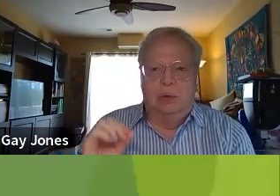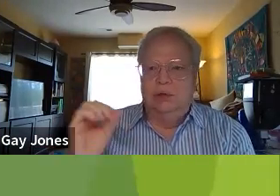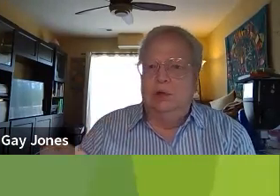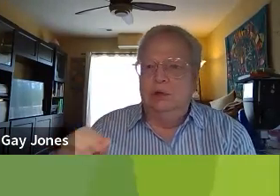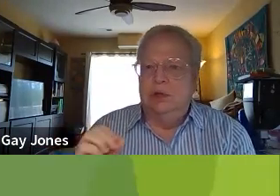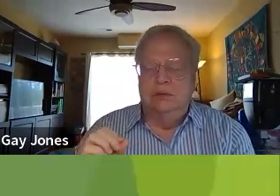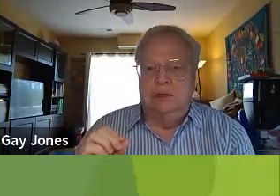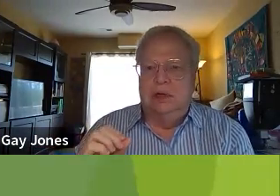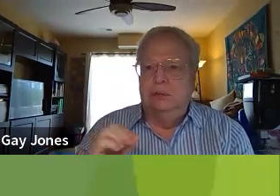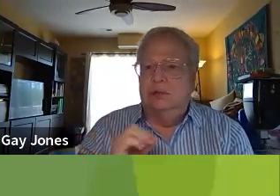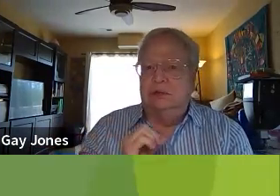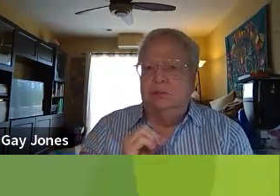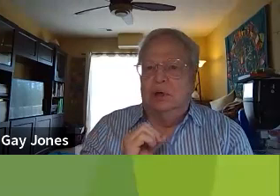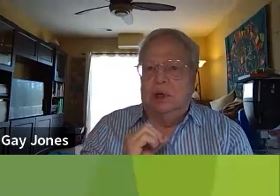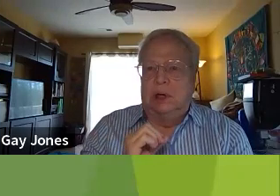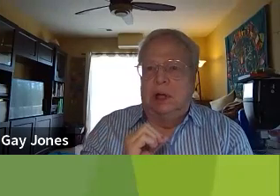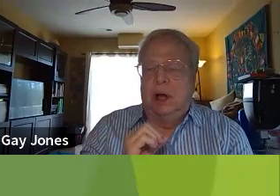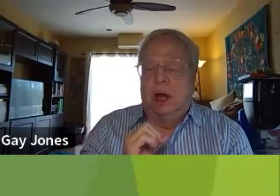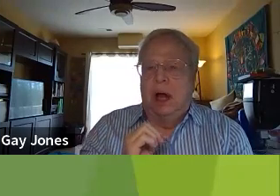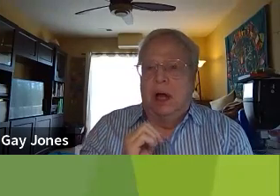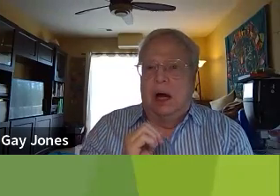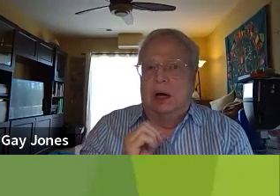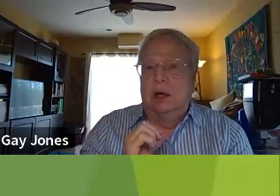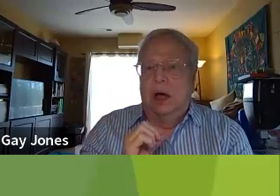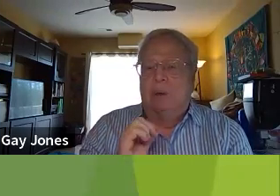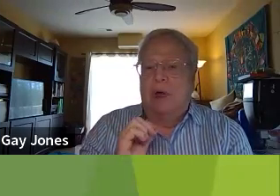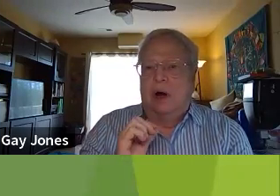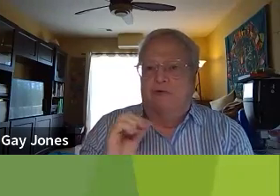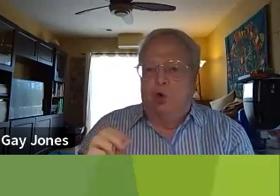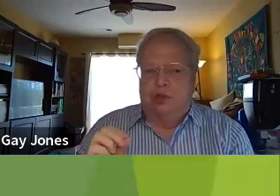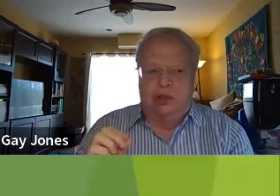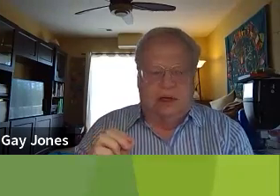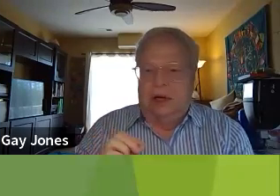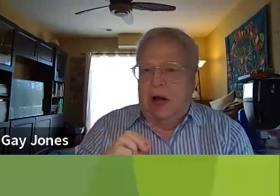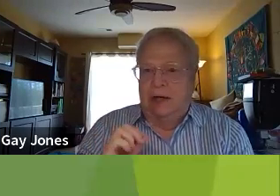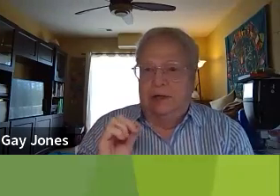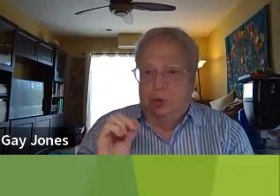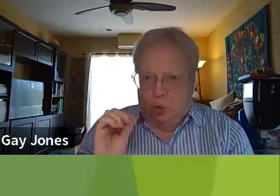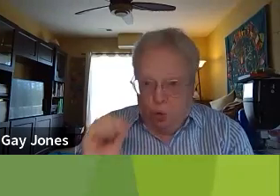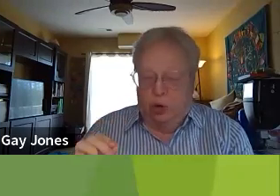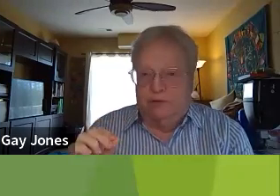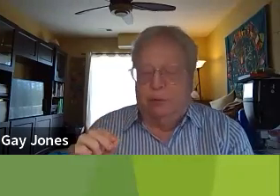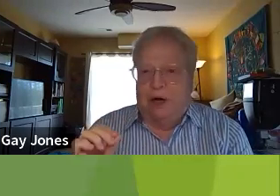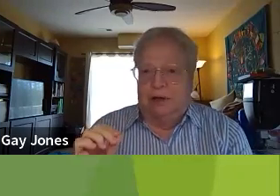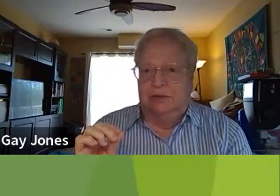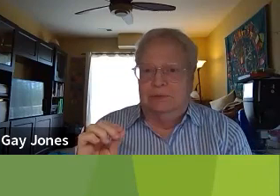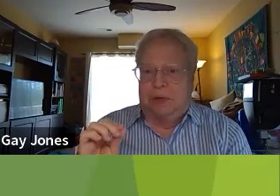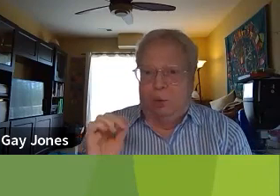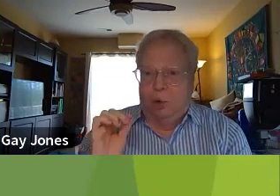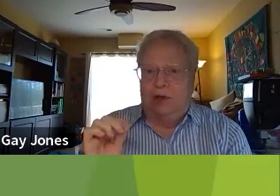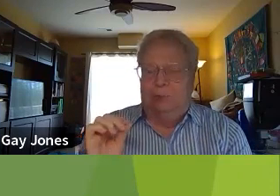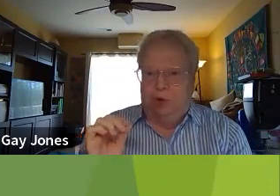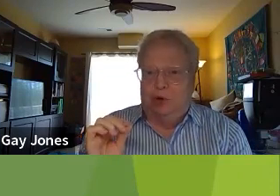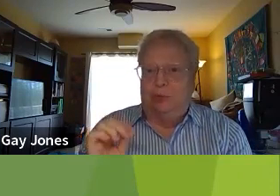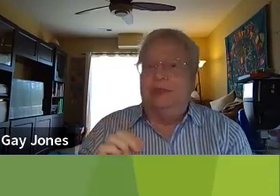I was using Teams this morning and, unfortunately, I need a new cord for my work computer, because